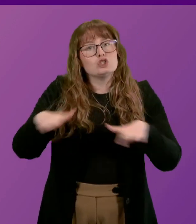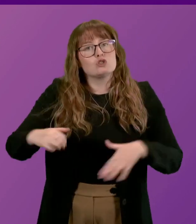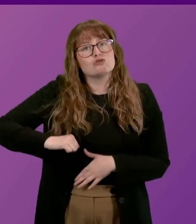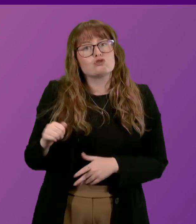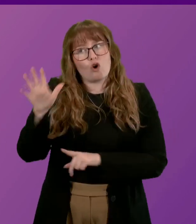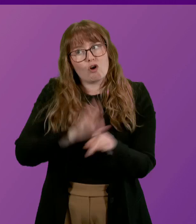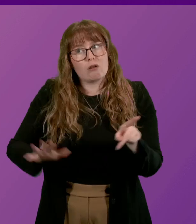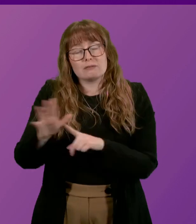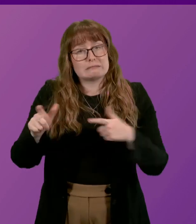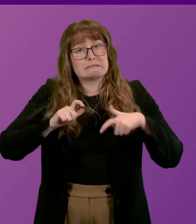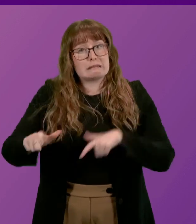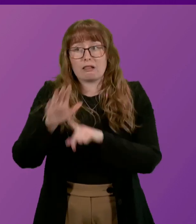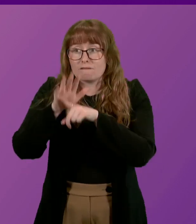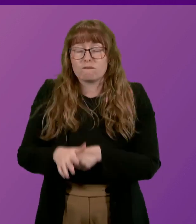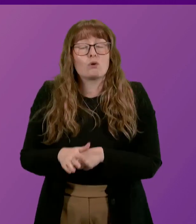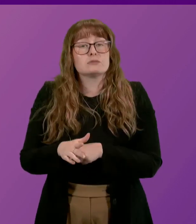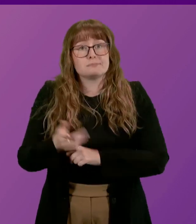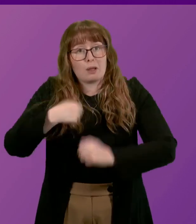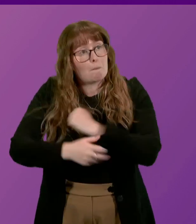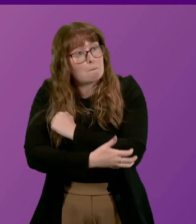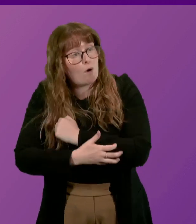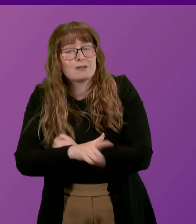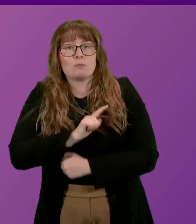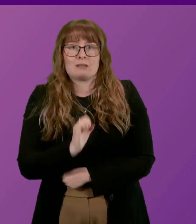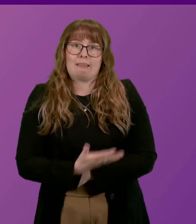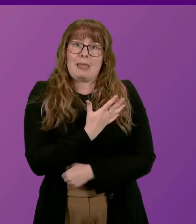will still be forced into poverty thanks to a Labour Government that is balancing